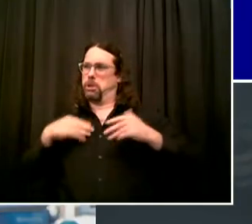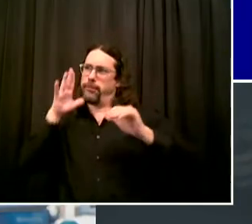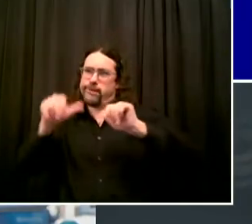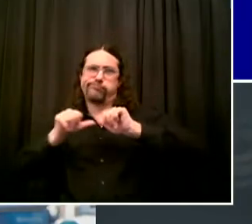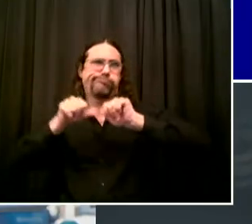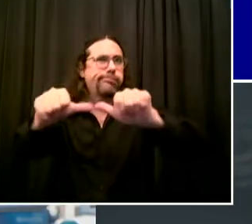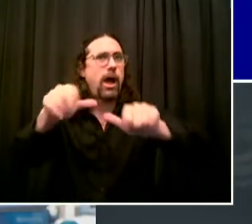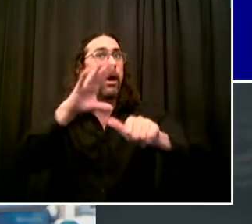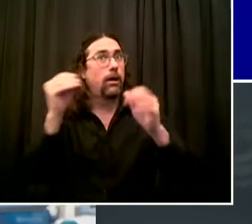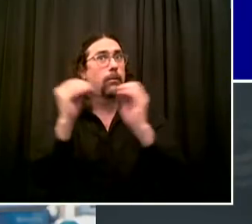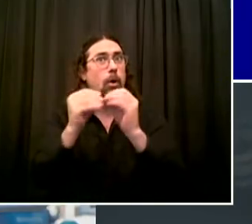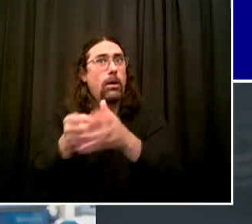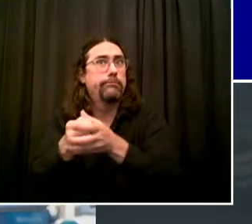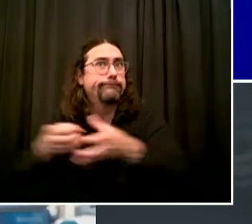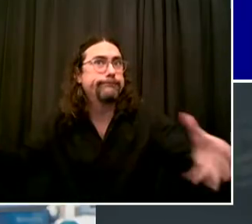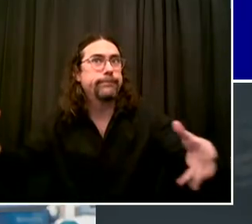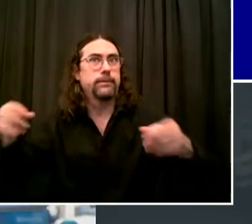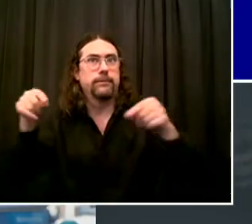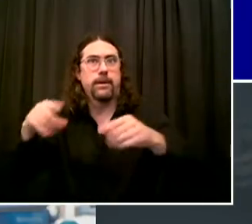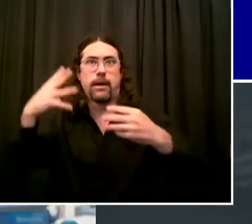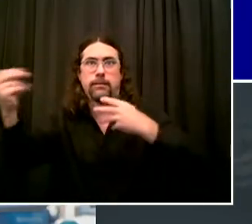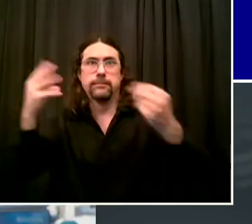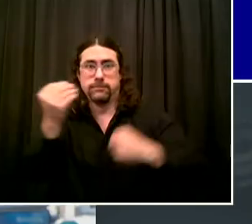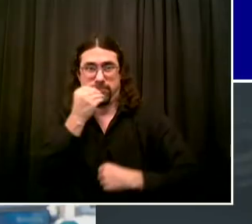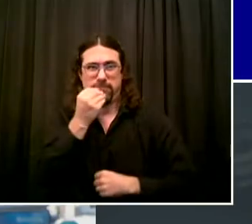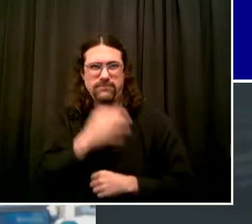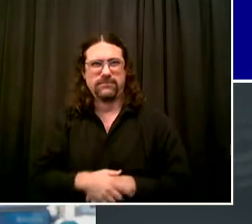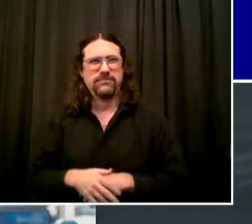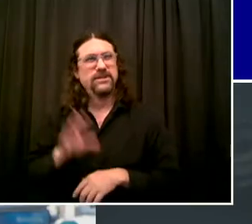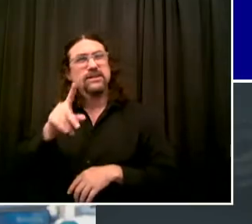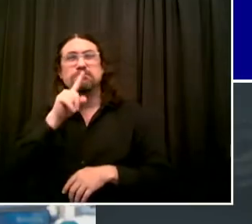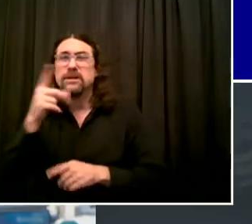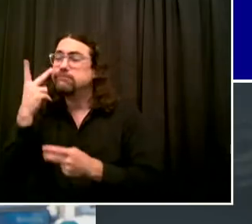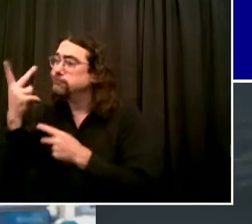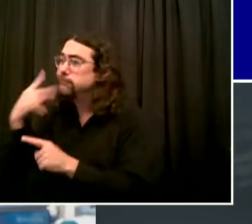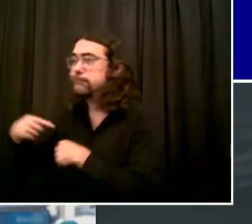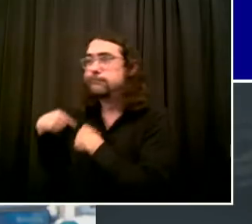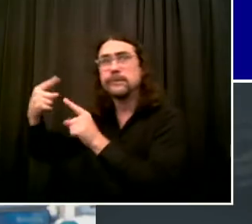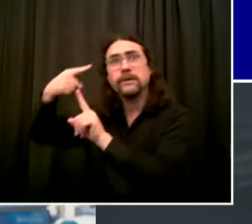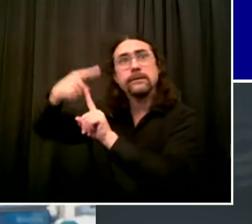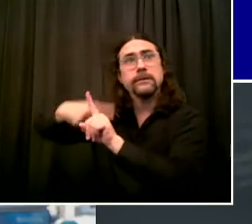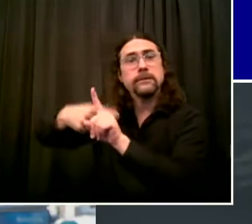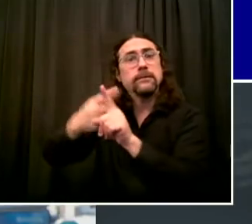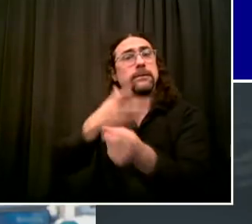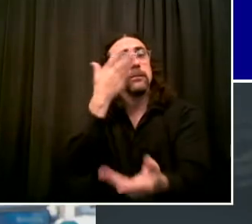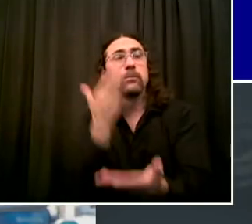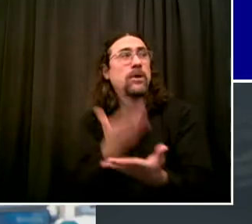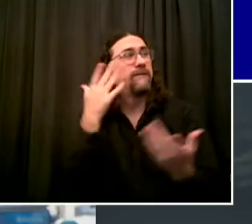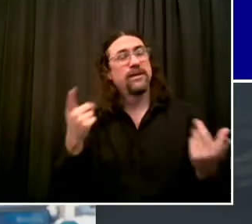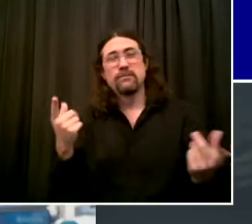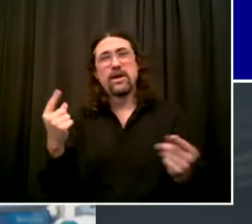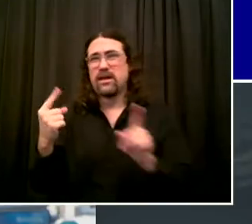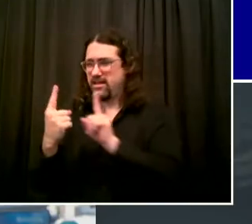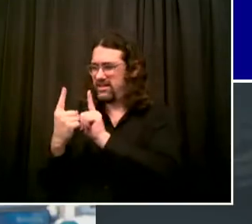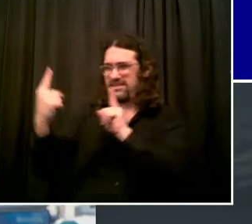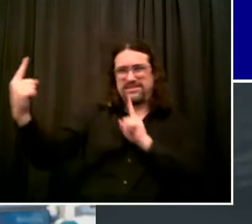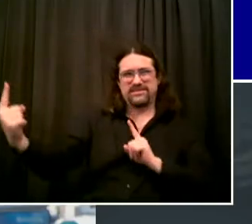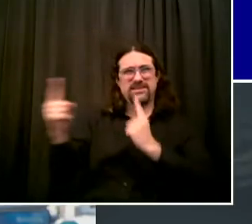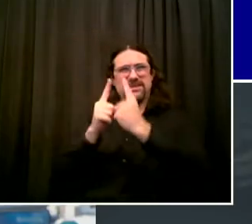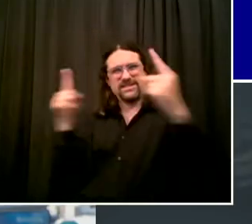FIGHT THIS DISEASE. FACE COVERINGS ARE WORKING AND WE HAVE LEAREDN SOME THINGS THAT ACTUALLY MAKE